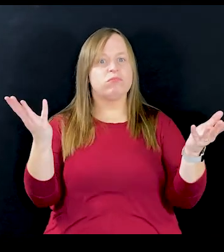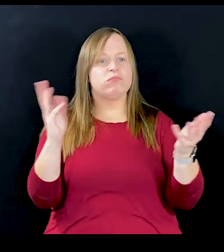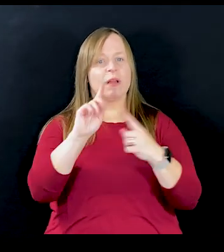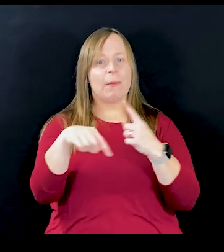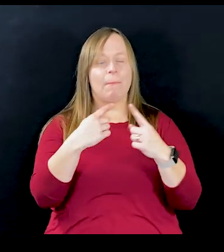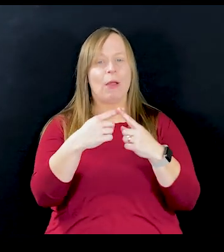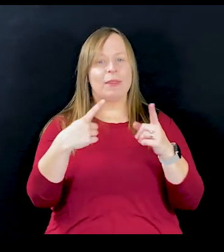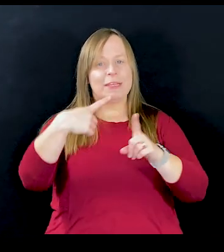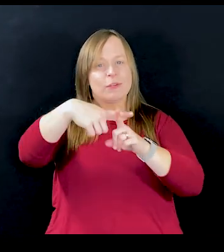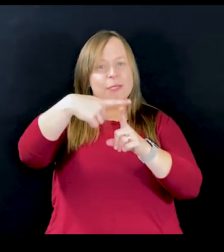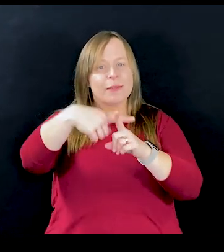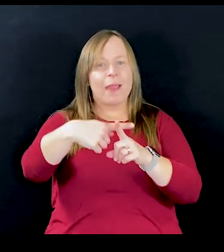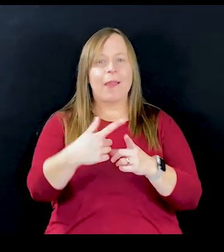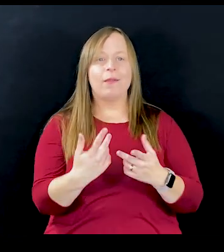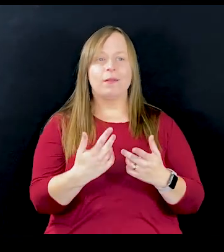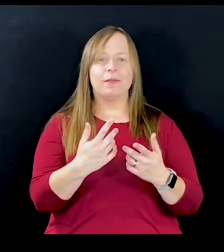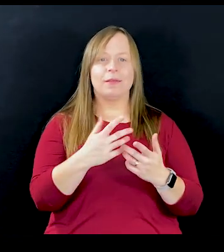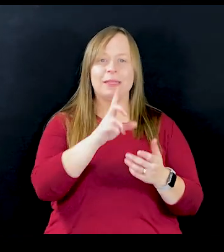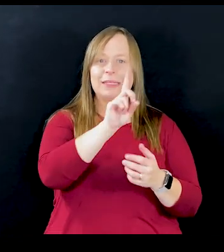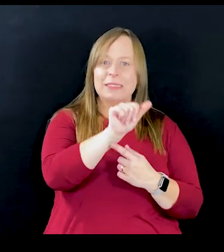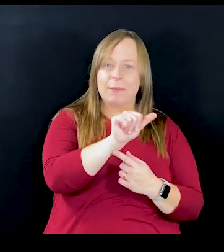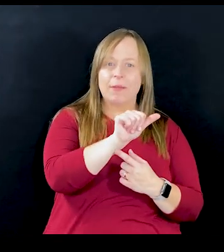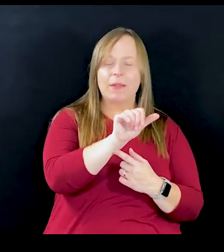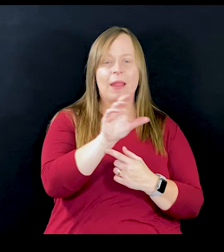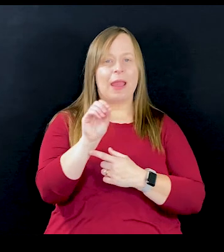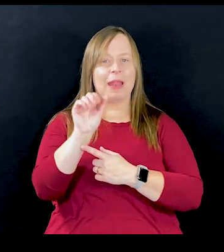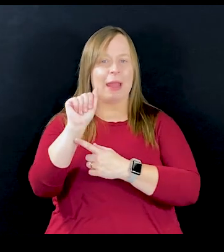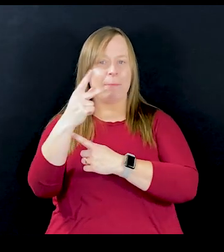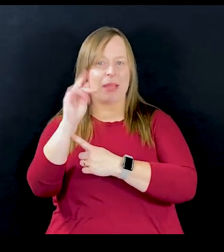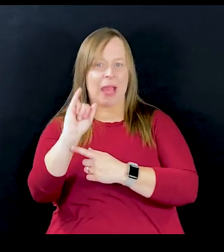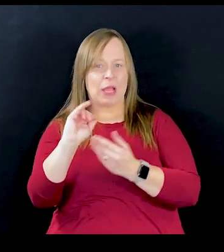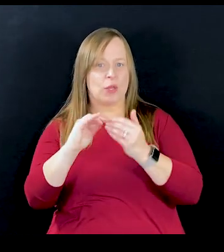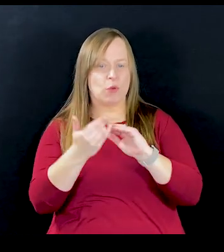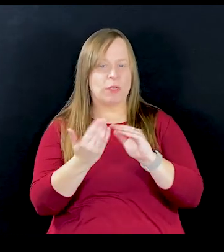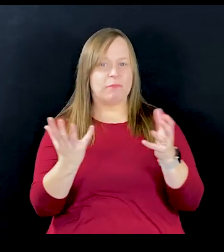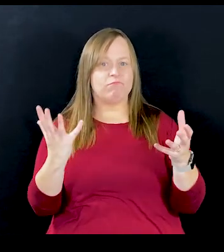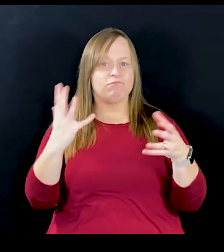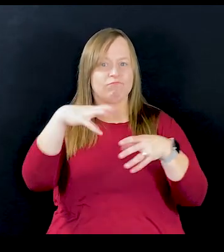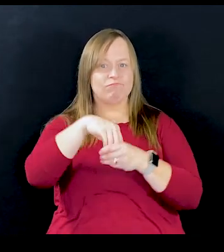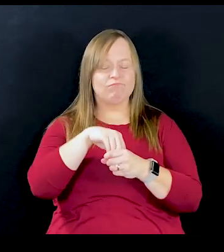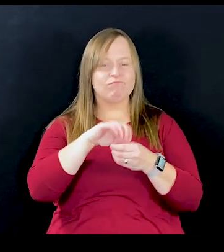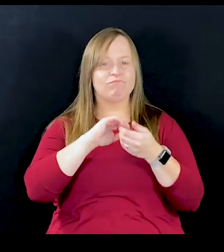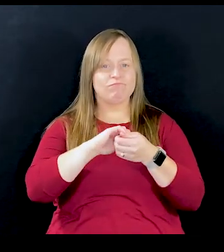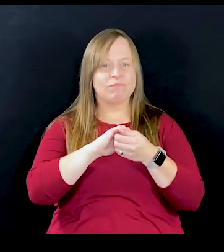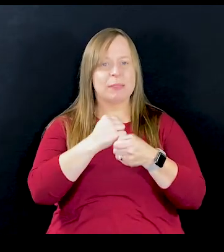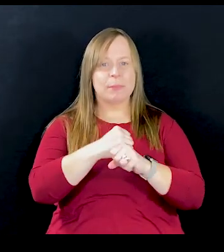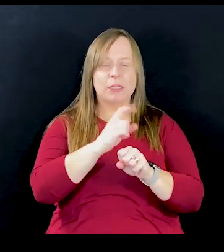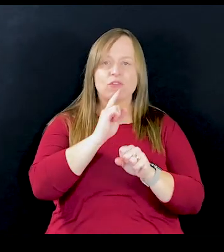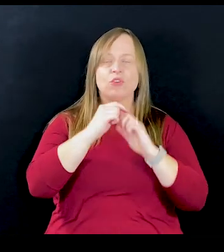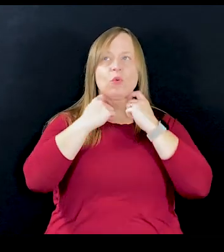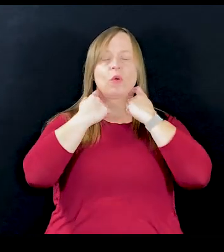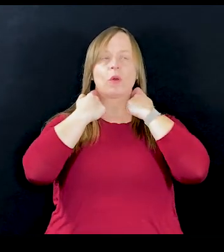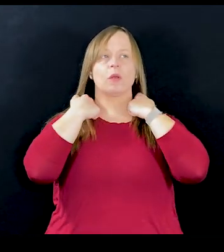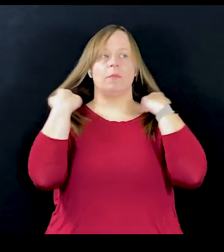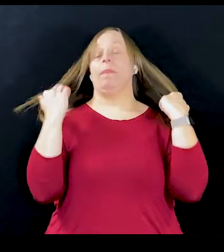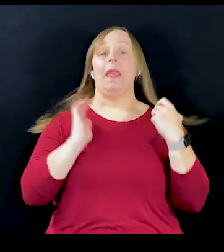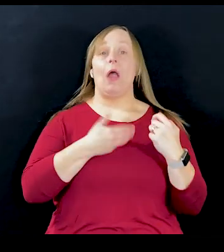especially around the intersectionality of disability and the AAPI community. And making sure that our information